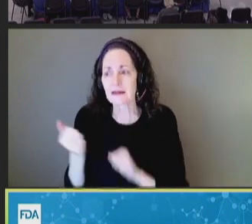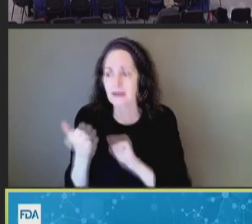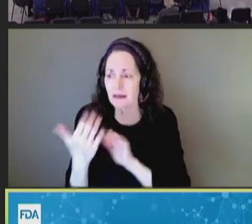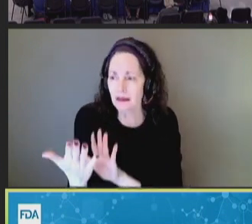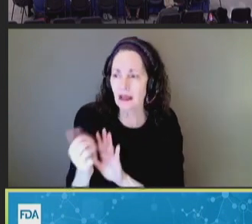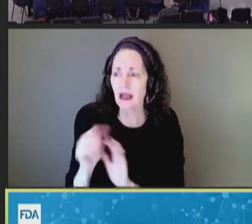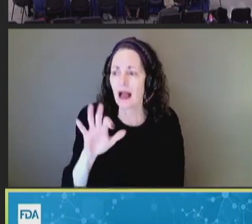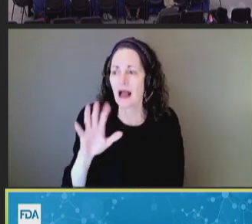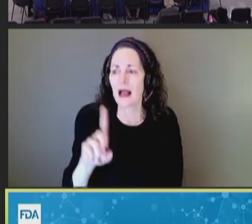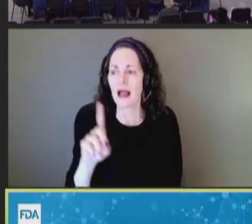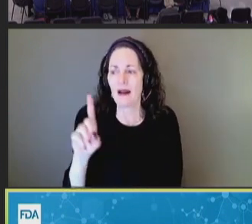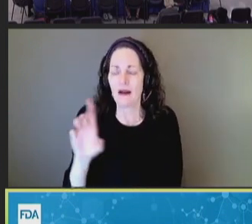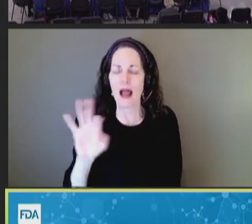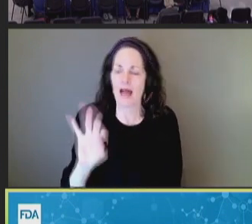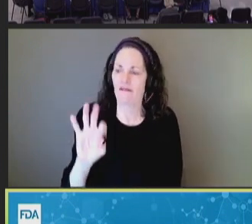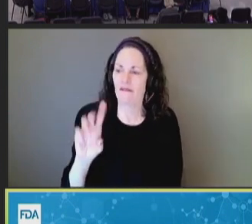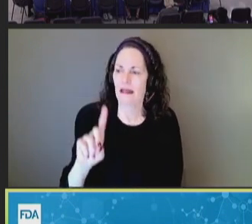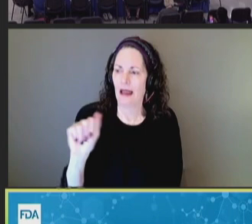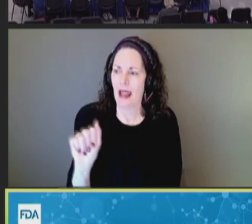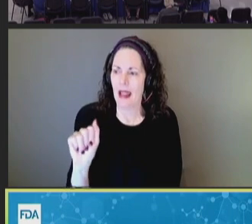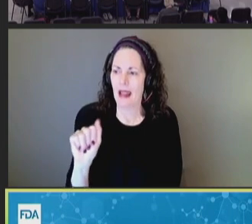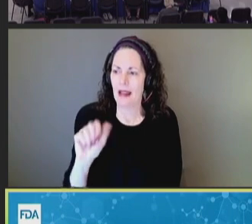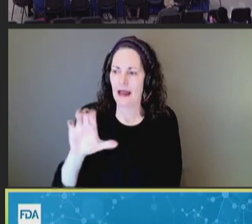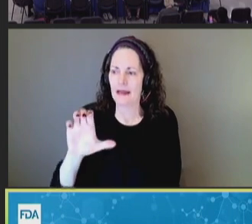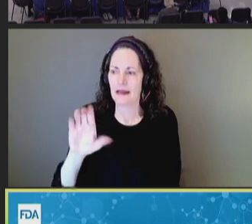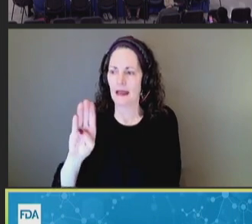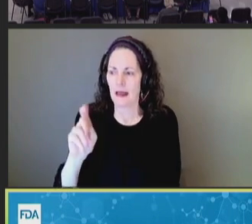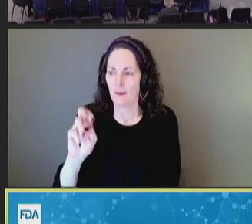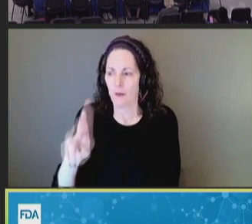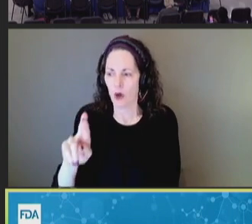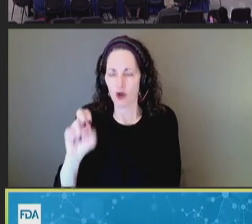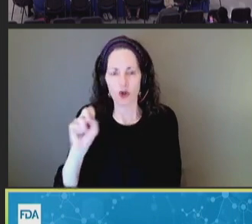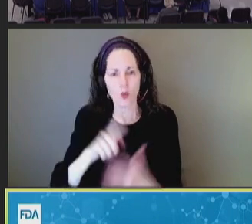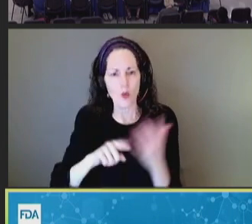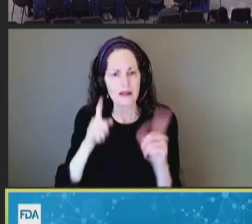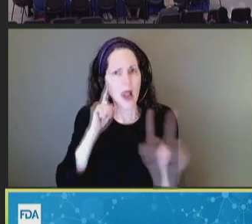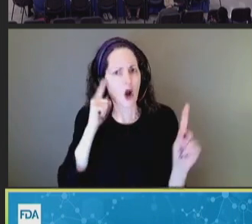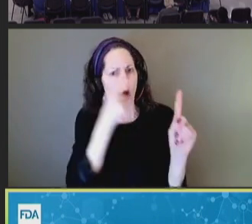products are safe and effective. And we do this through active surveillance.